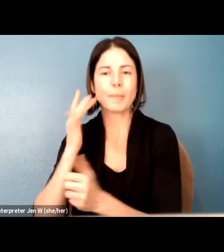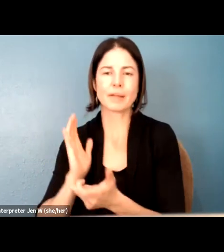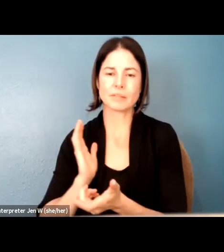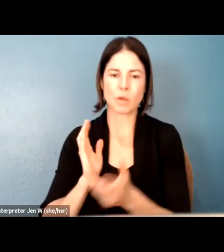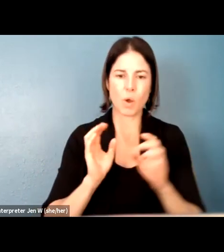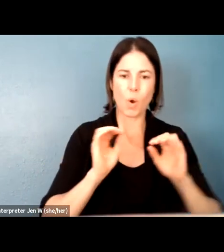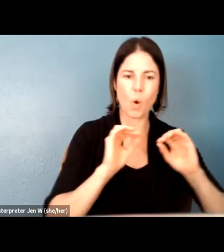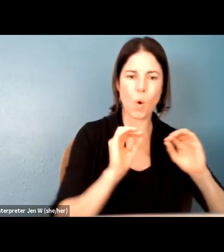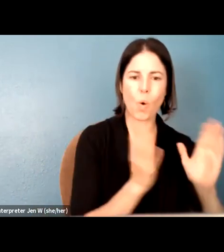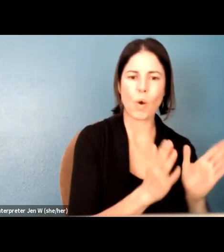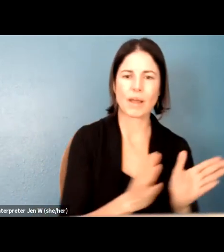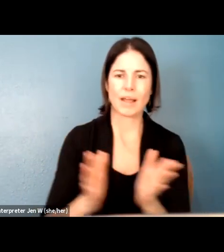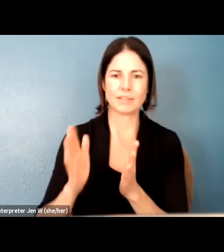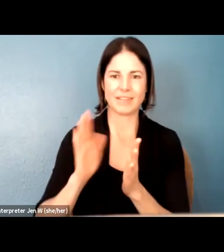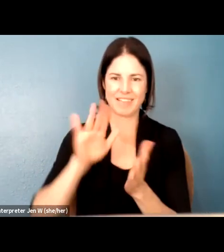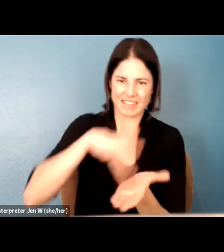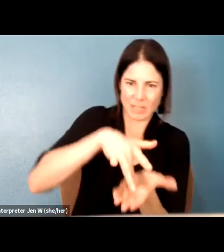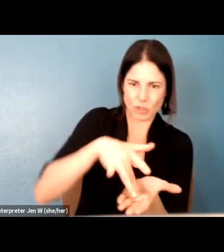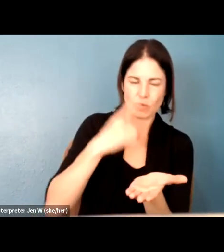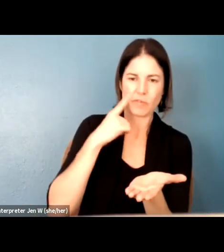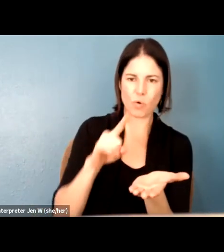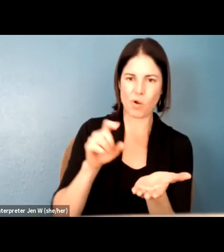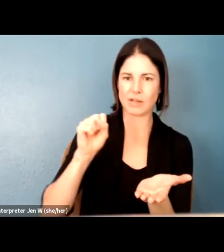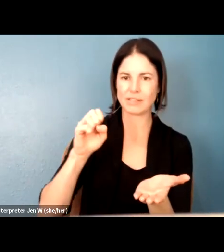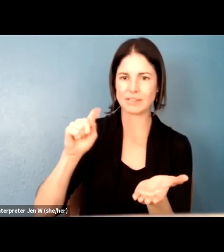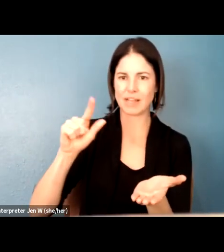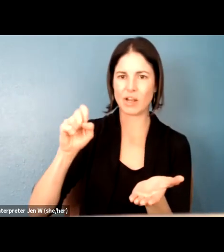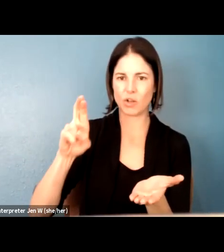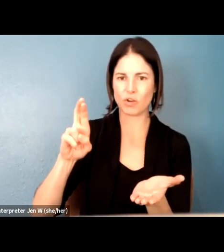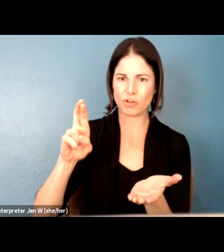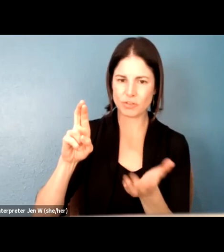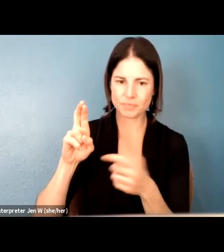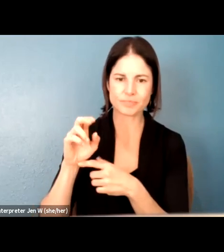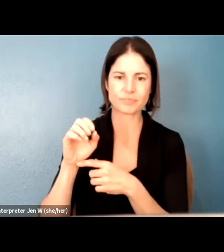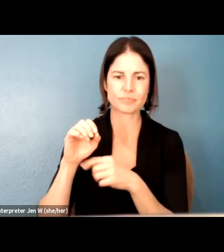colonialism. Li Patel's newest book, no study without struggle